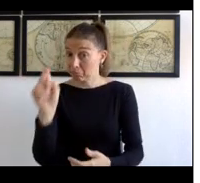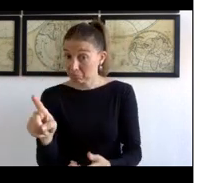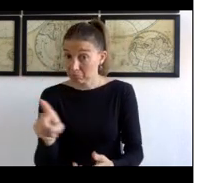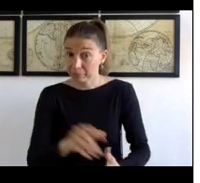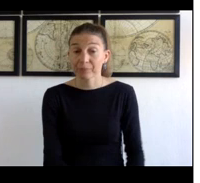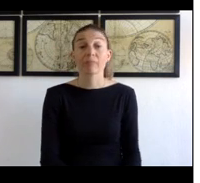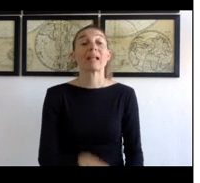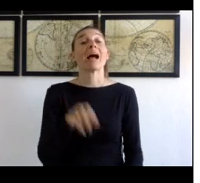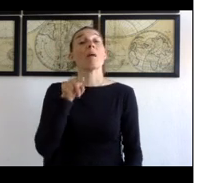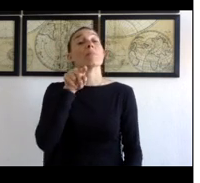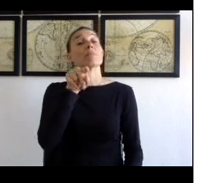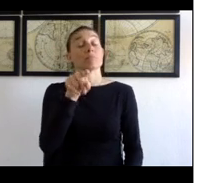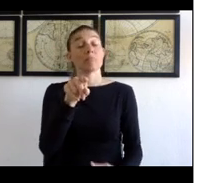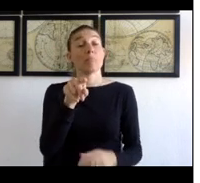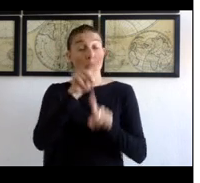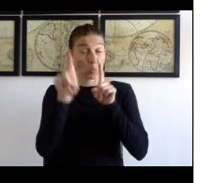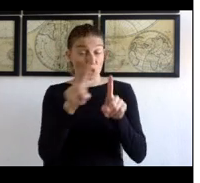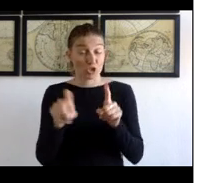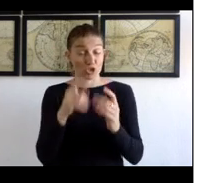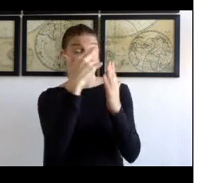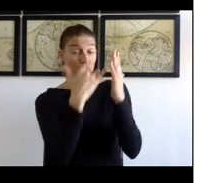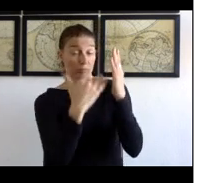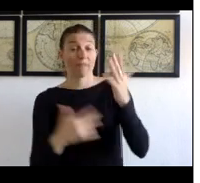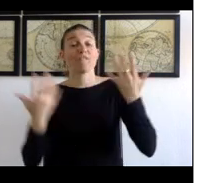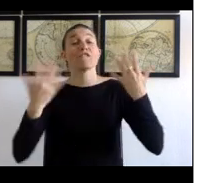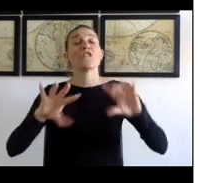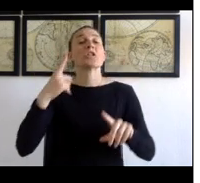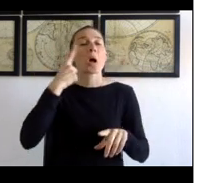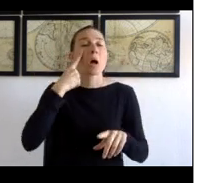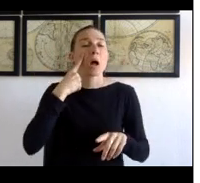Also field tested testing was done in Mongolia.